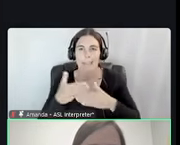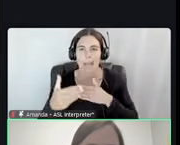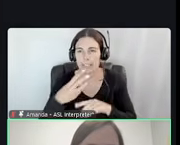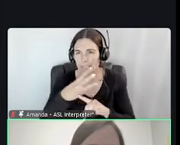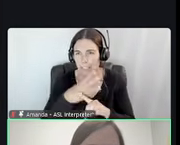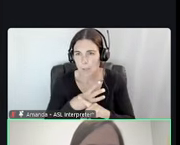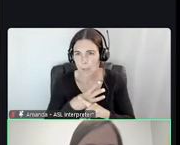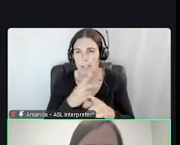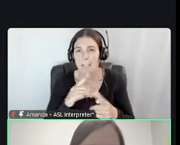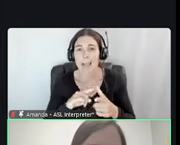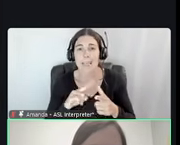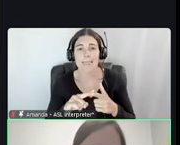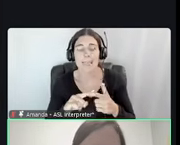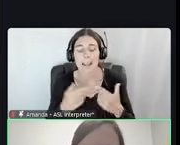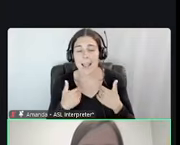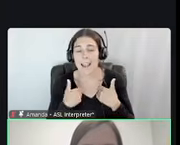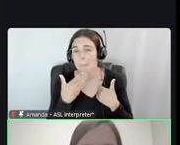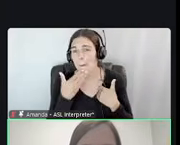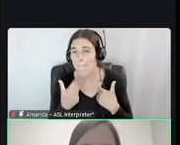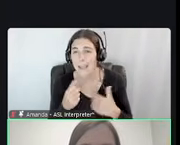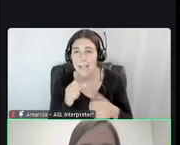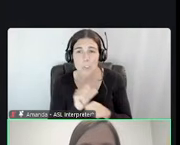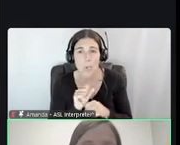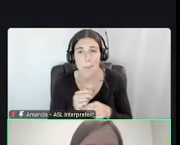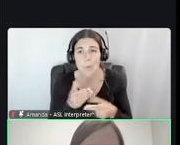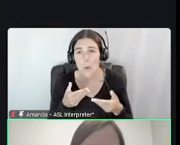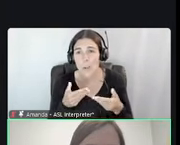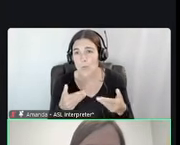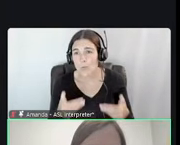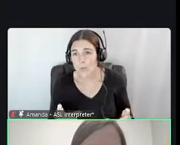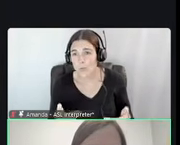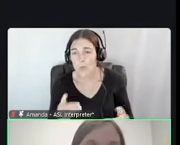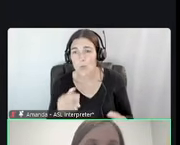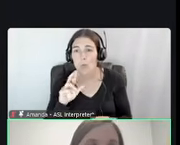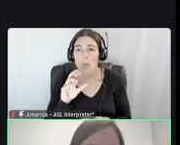the absolute best job, which is to introduce you to the roots hubs leads. And you'll have